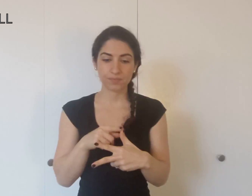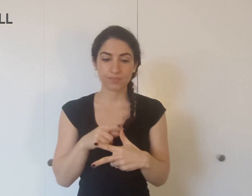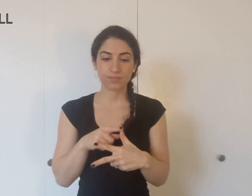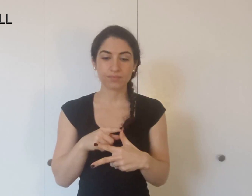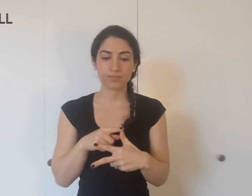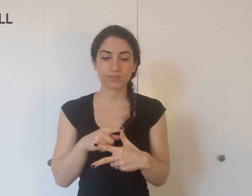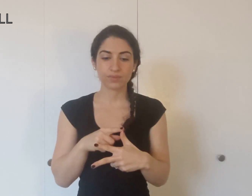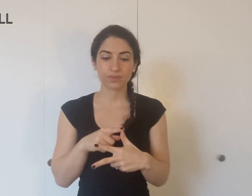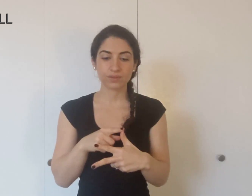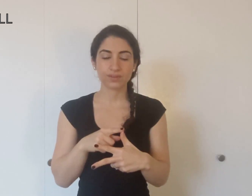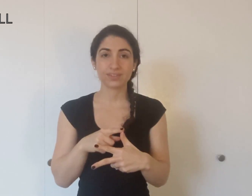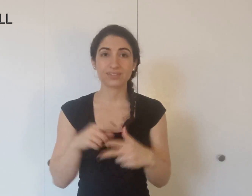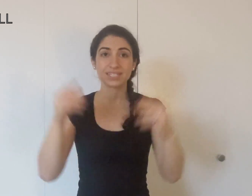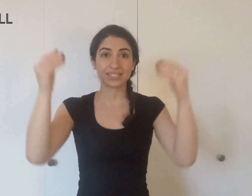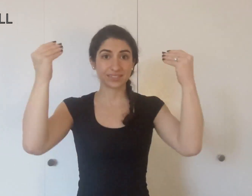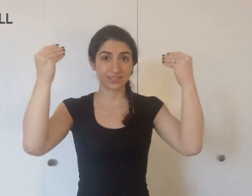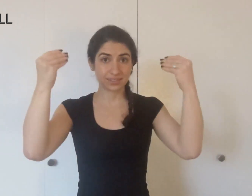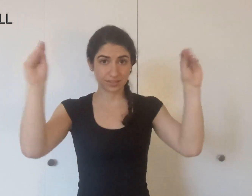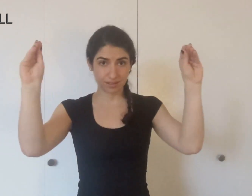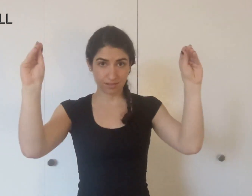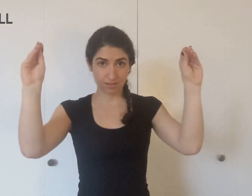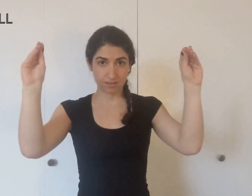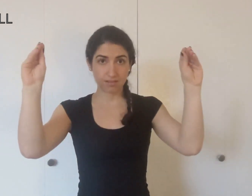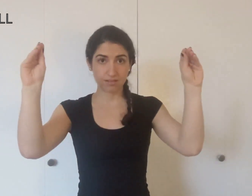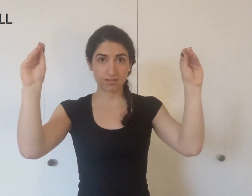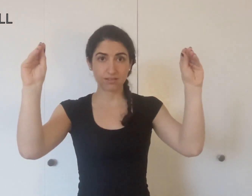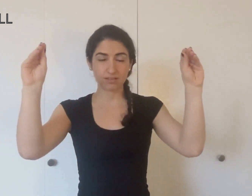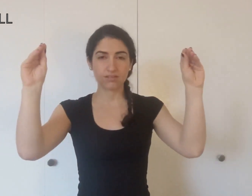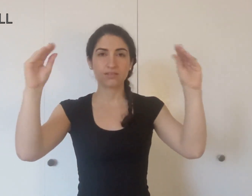The first word: SELL